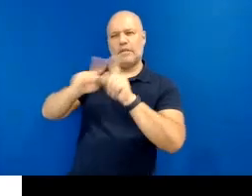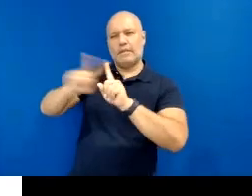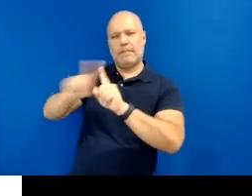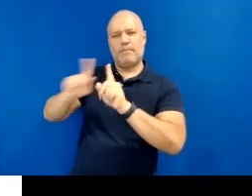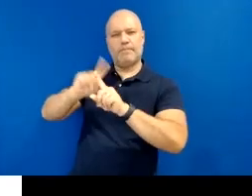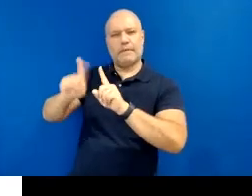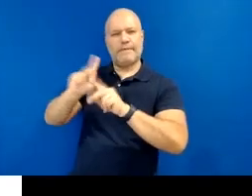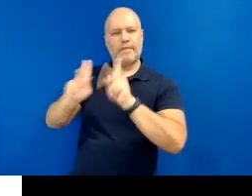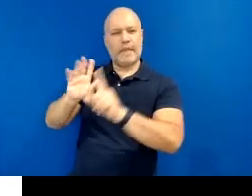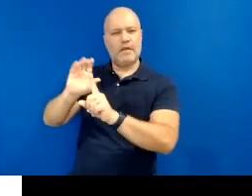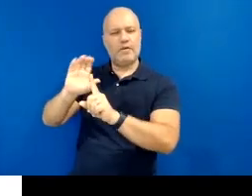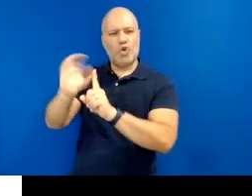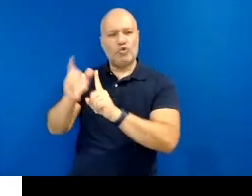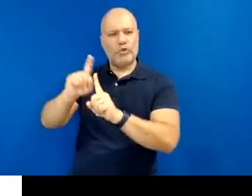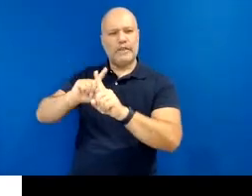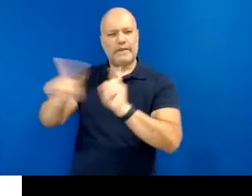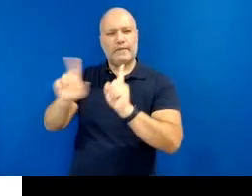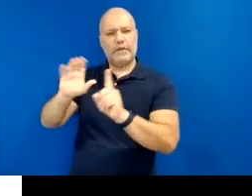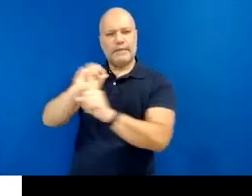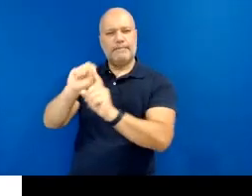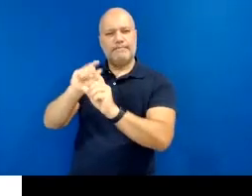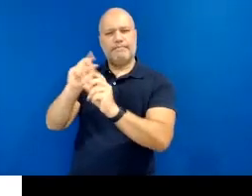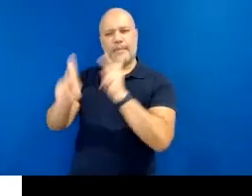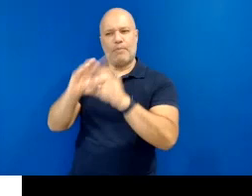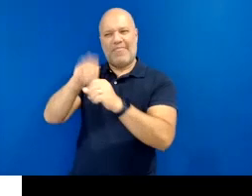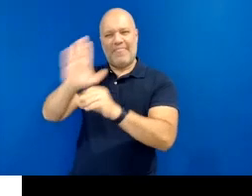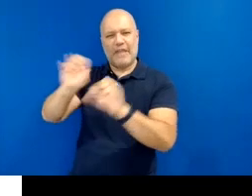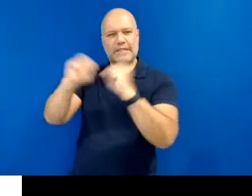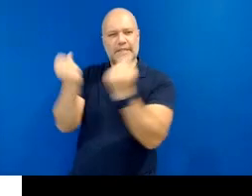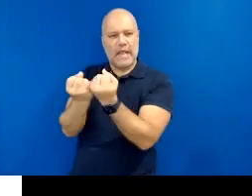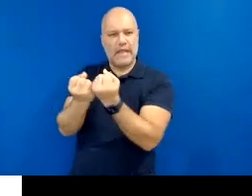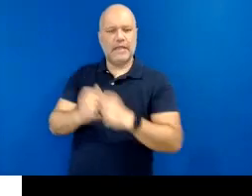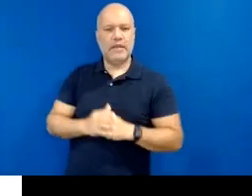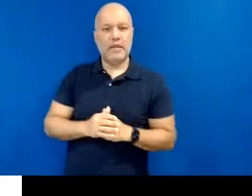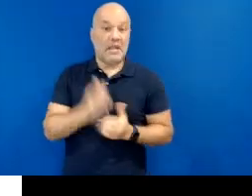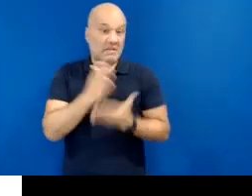just want to explain that and perhaps most of you also maybe know that or have it in your discipline as well,